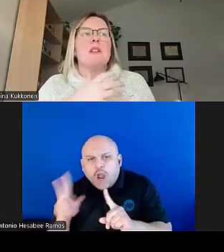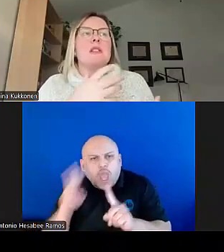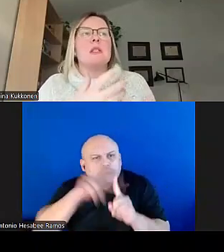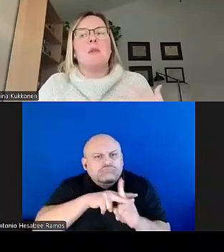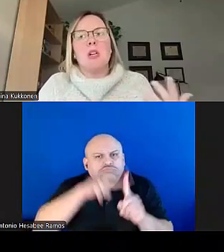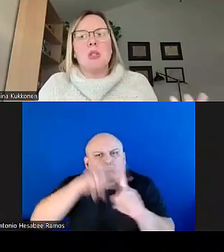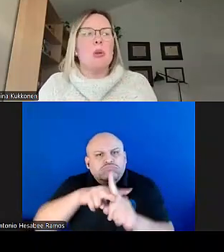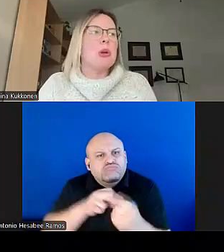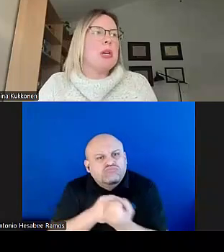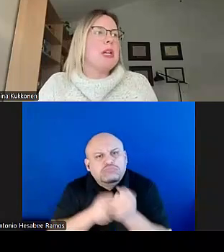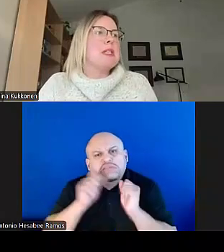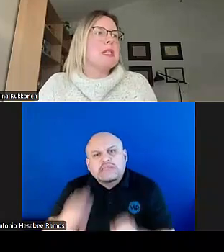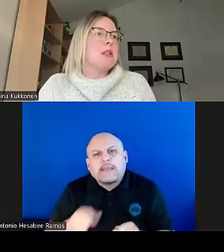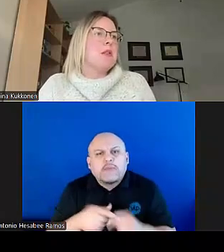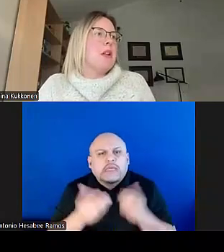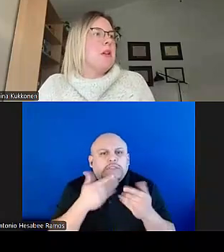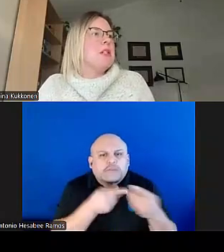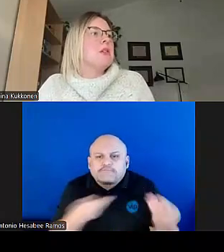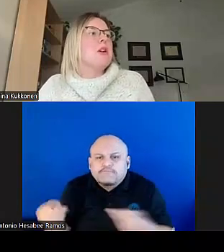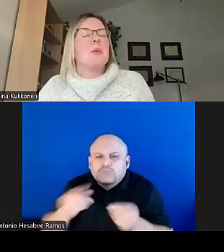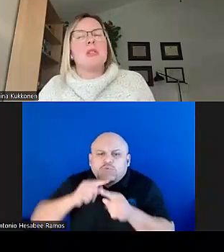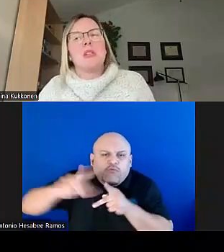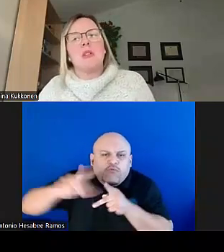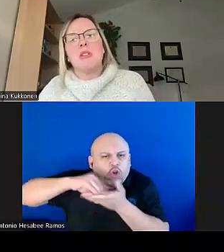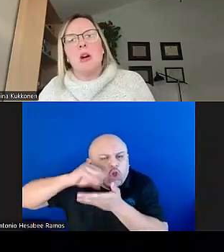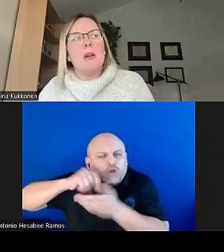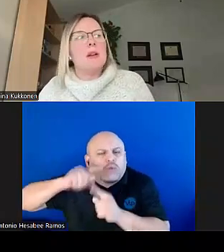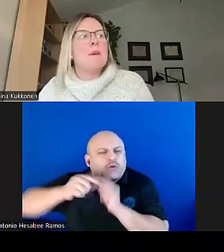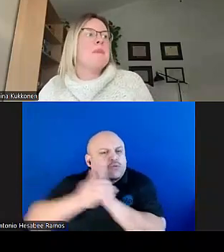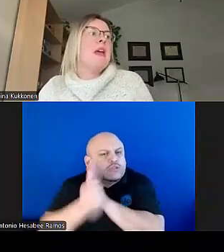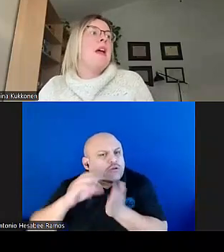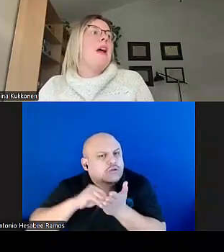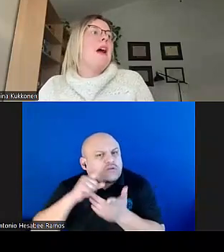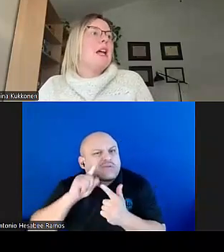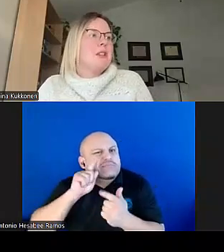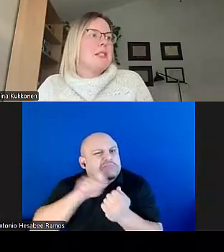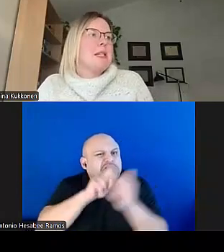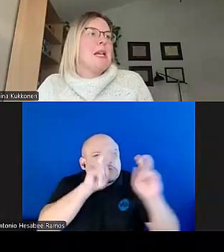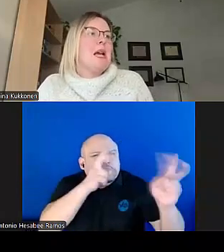for instance, professional learning and skill development around a particular topic. Advocacy